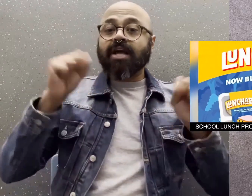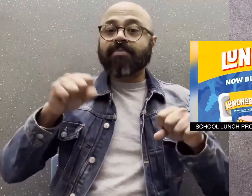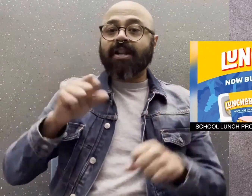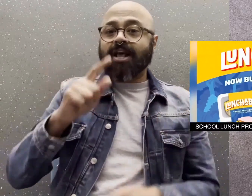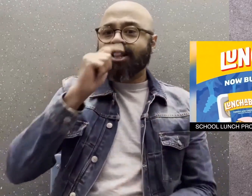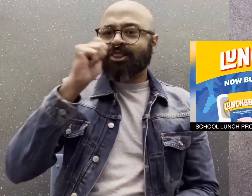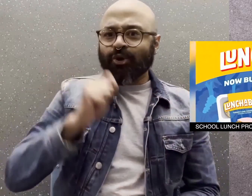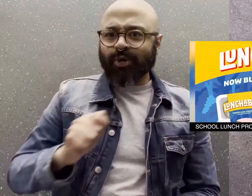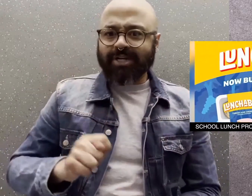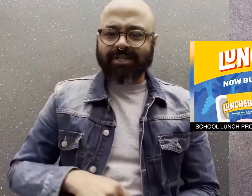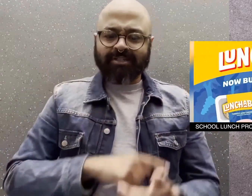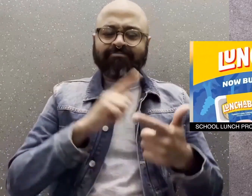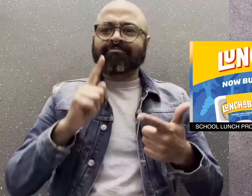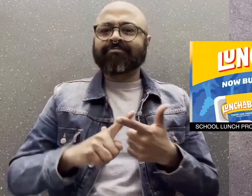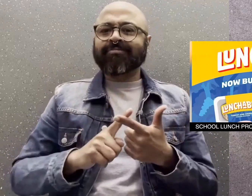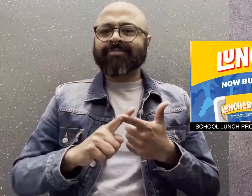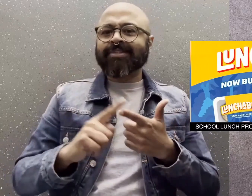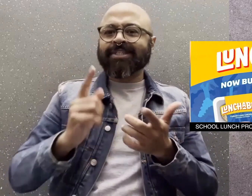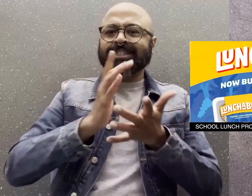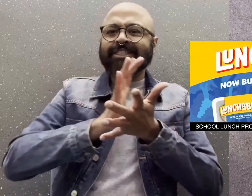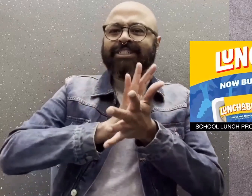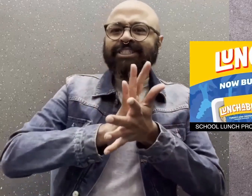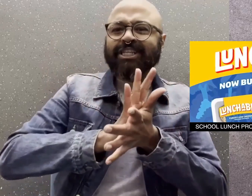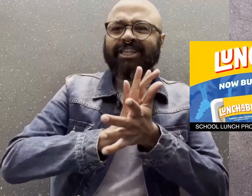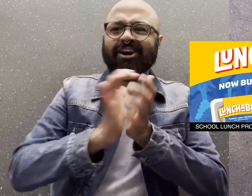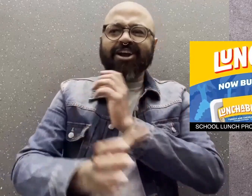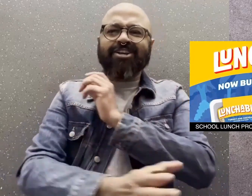Lunchables turkey and cheddar cracker stackers